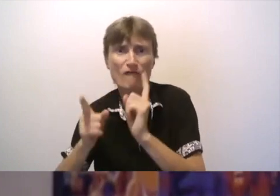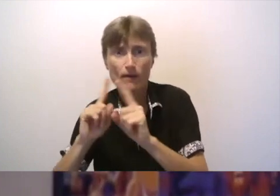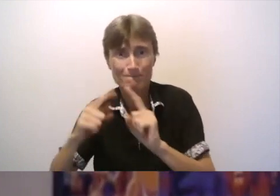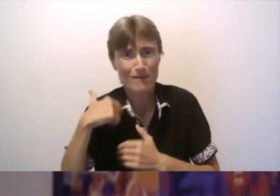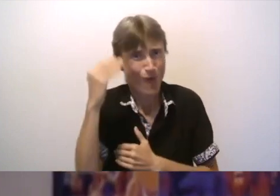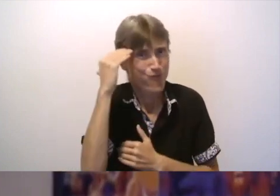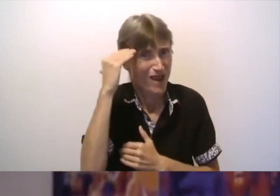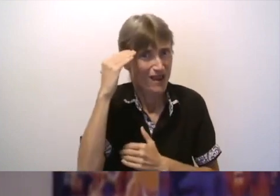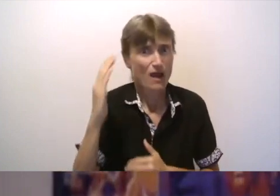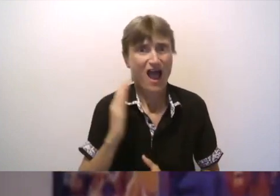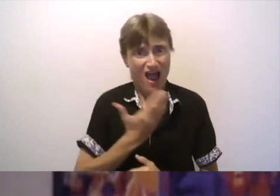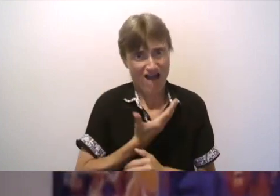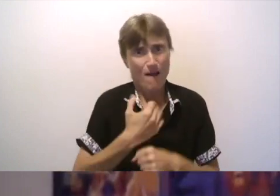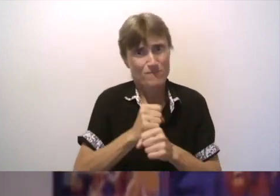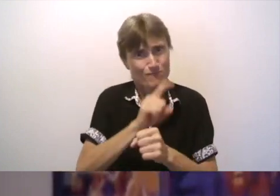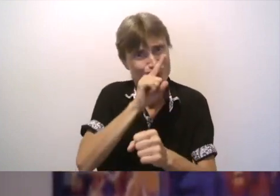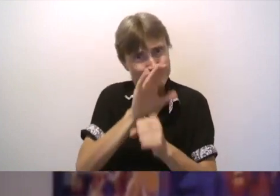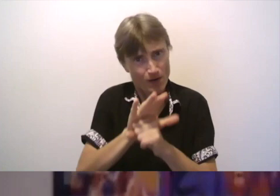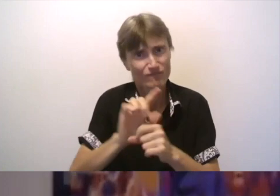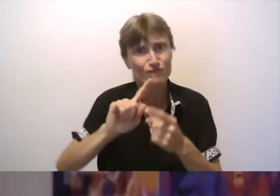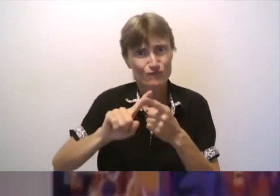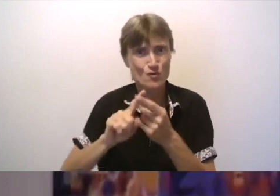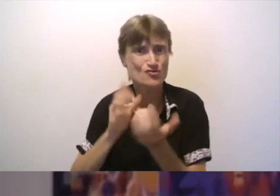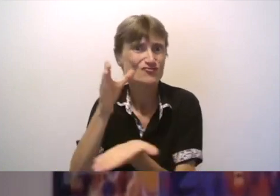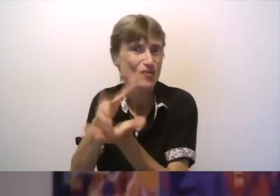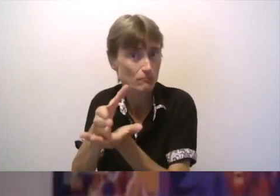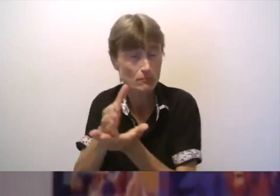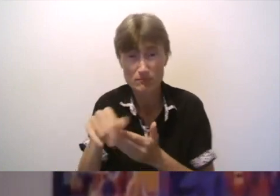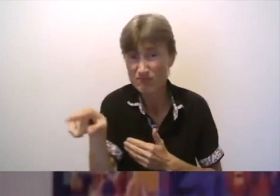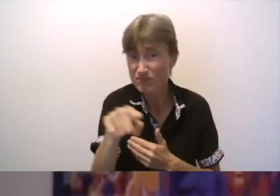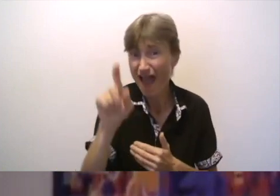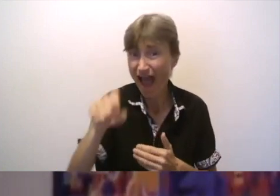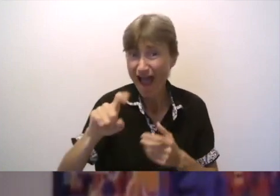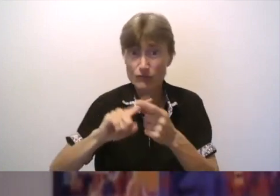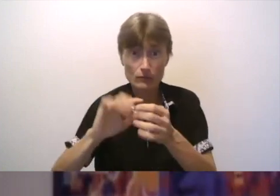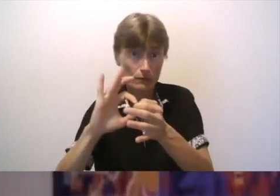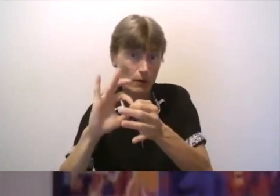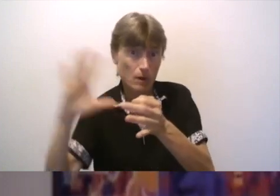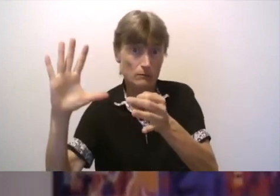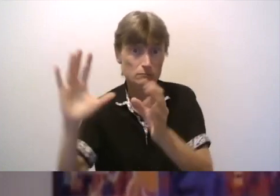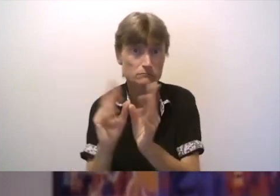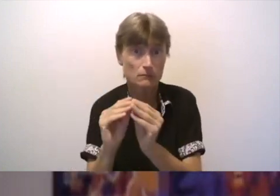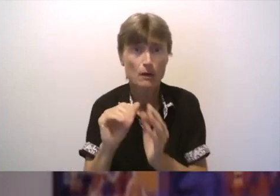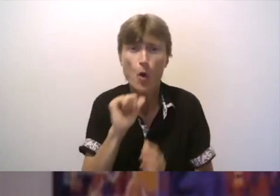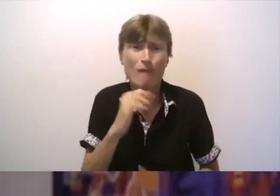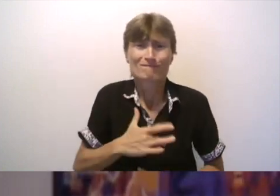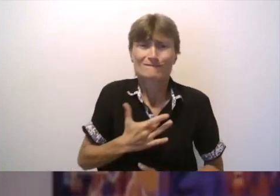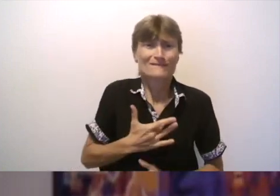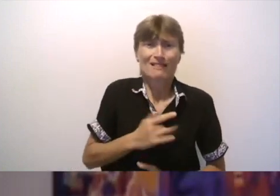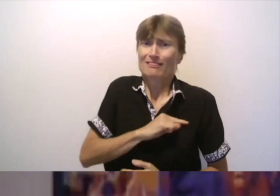want to be respectful that if folks do need to leave please don't feel bad so let me just go ahead and